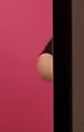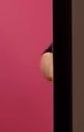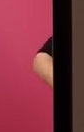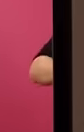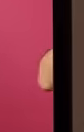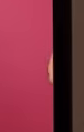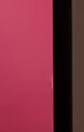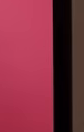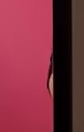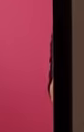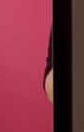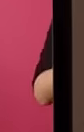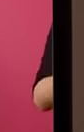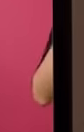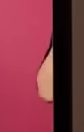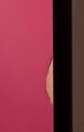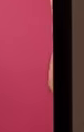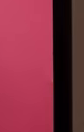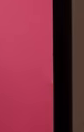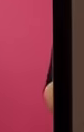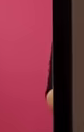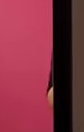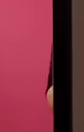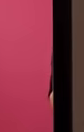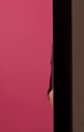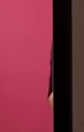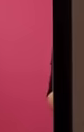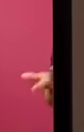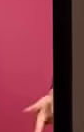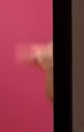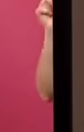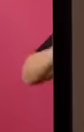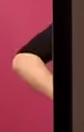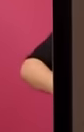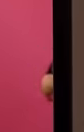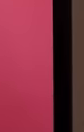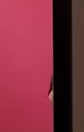still so much mafia. How do you get it out? And whose fault is it for not removing the mafia? Whose fault is it for the